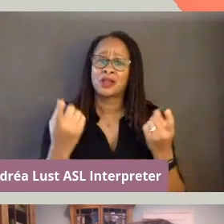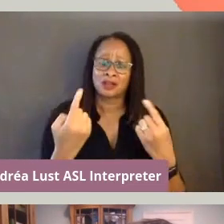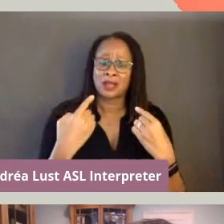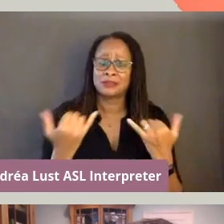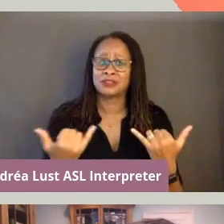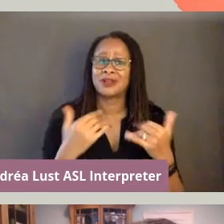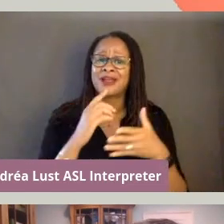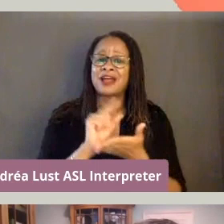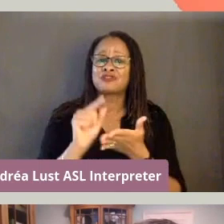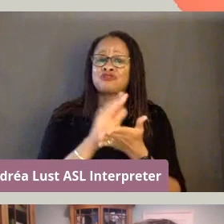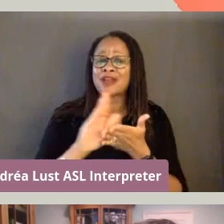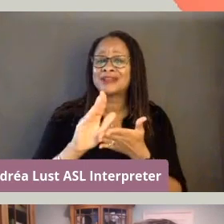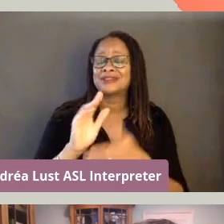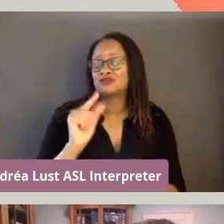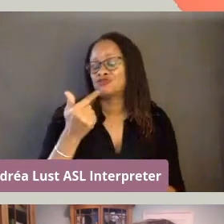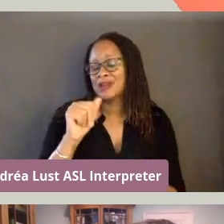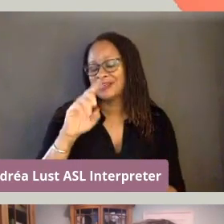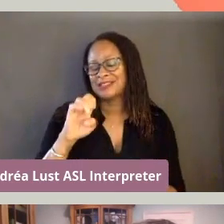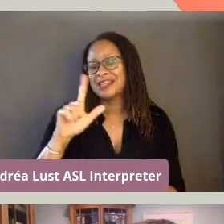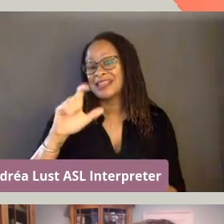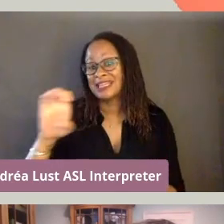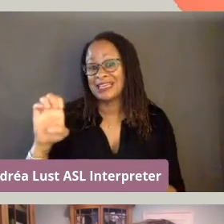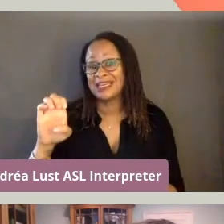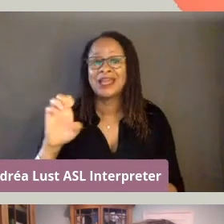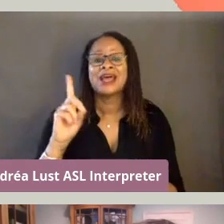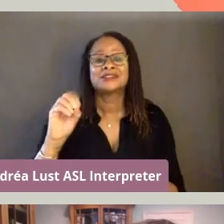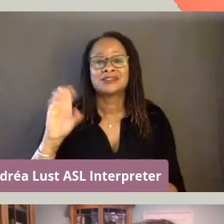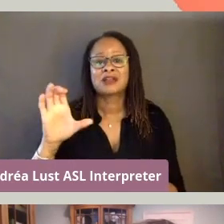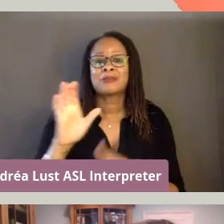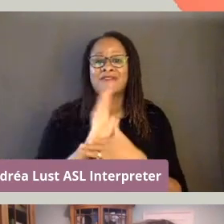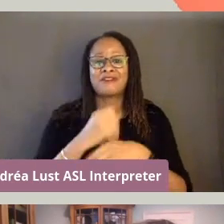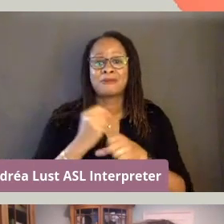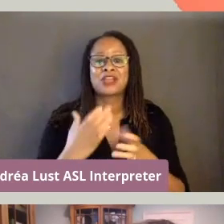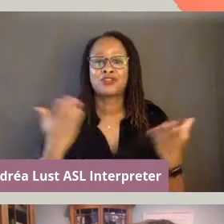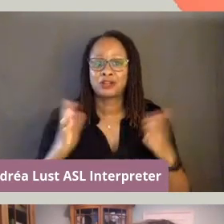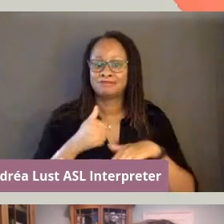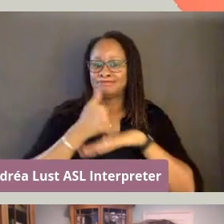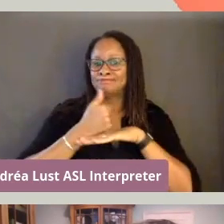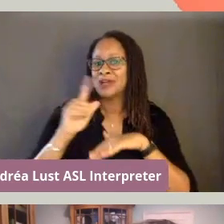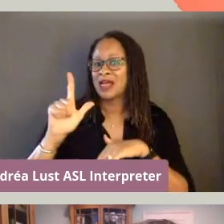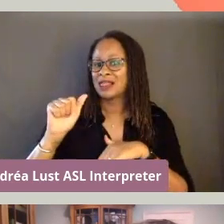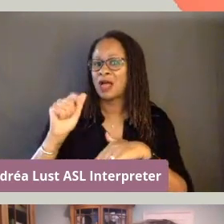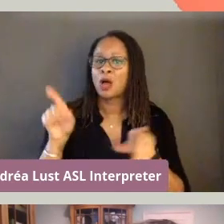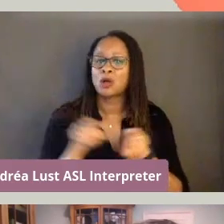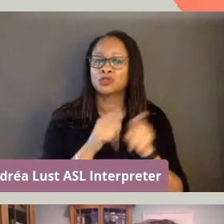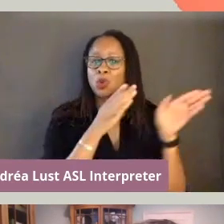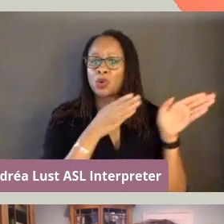I'm Grace Lee, I'm a documentary filmmaker based here in Los Angeles. Also an organizer through A-Doc,